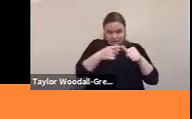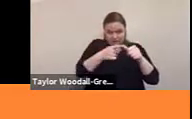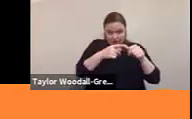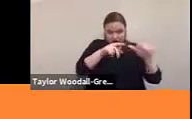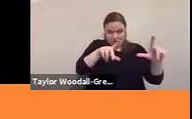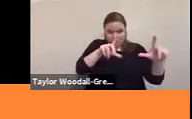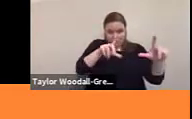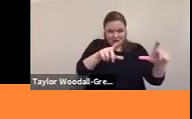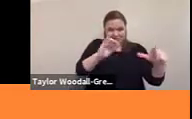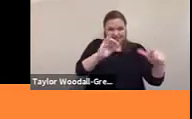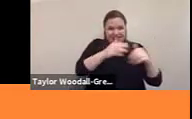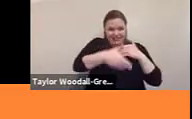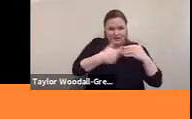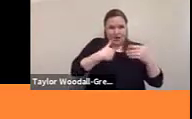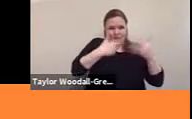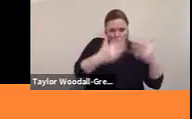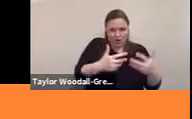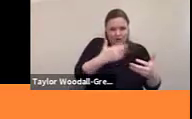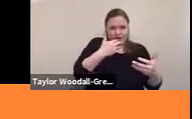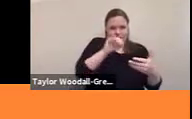But it still does not meet contrast requirements.